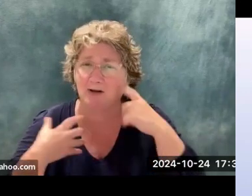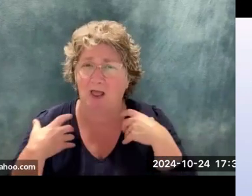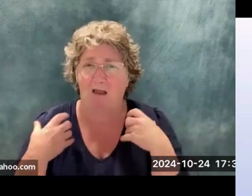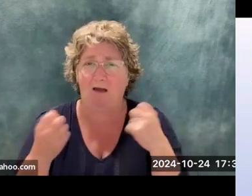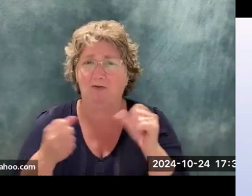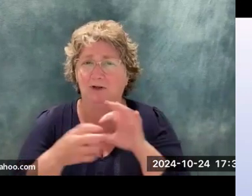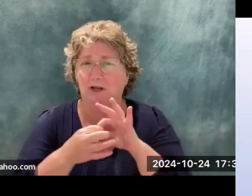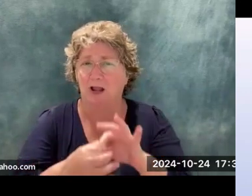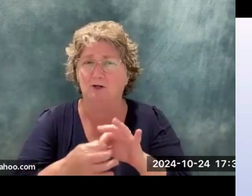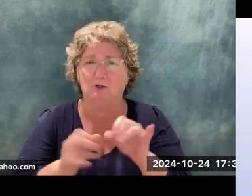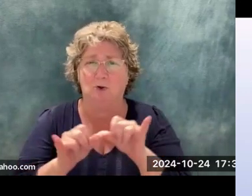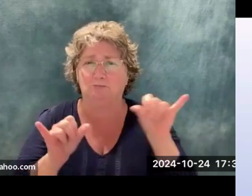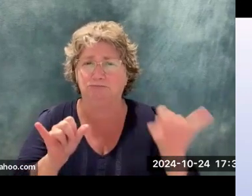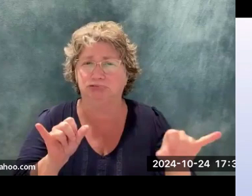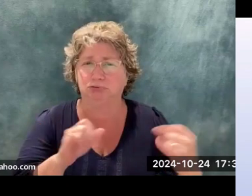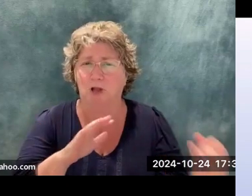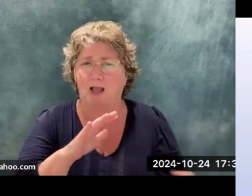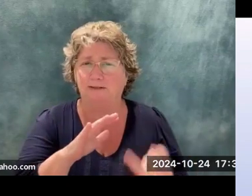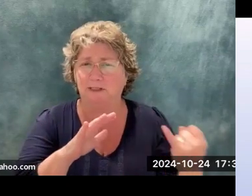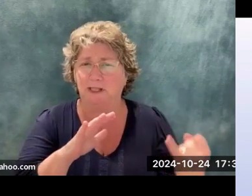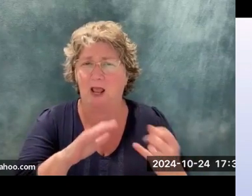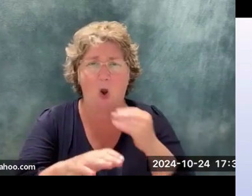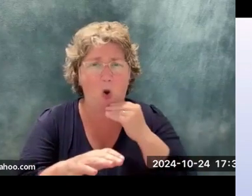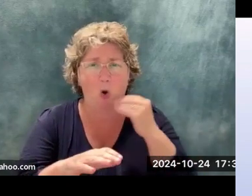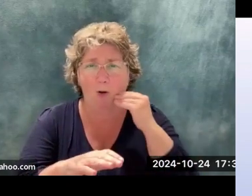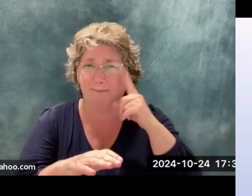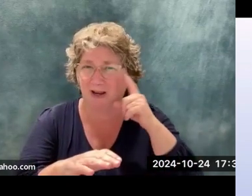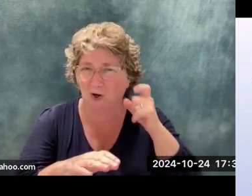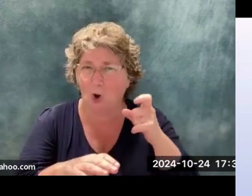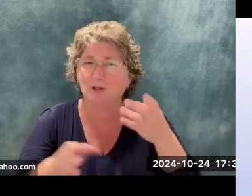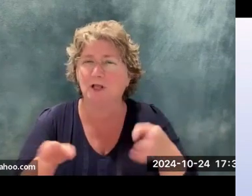as a result of COVID-19 school closures and lockdowns.